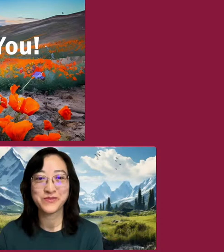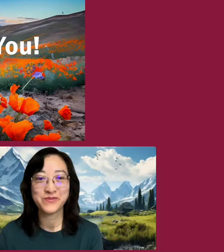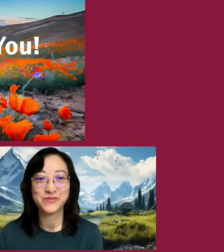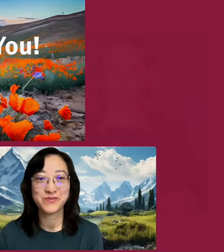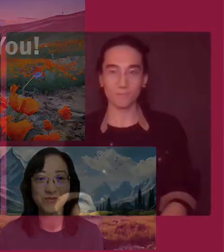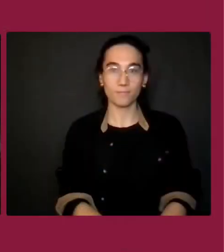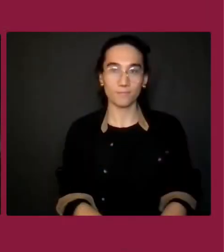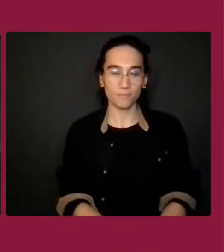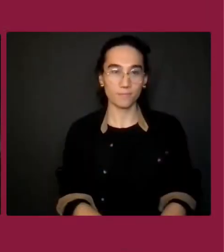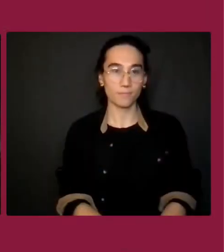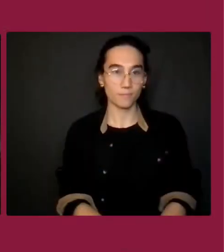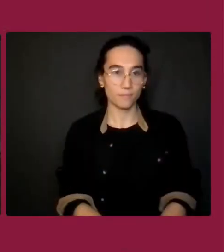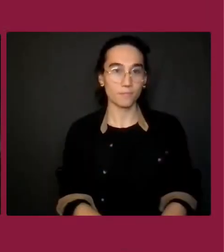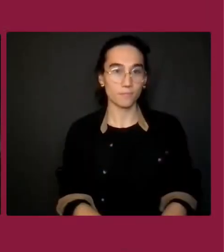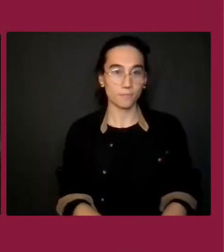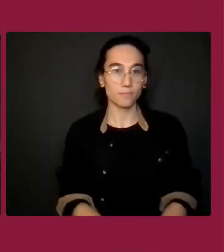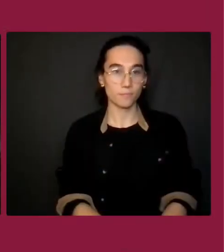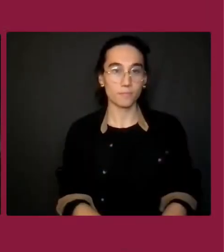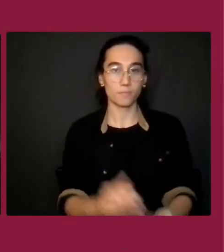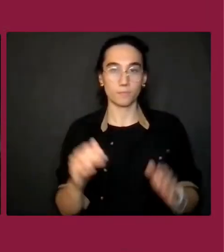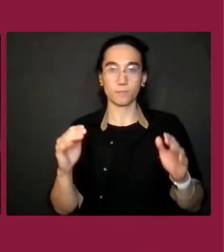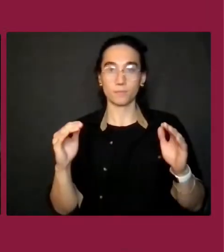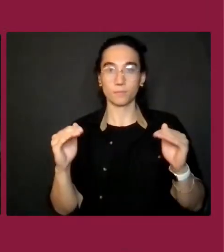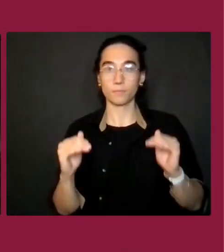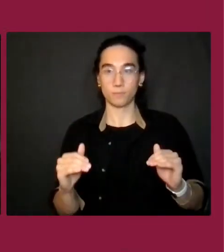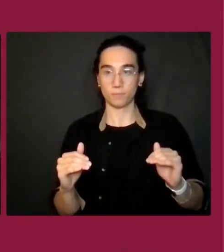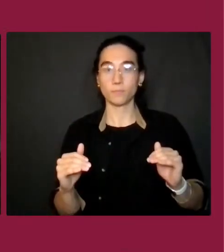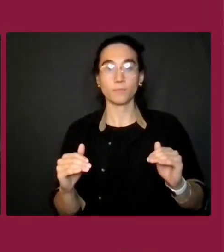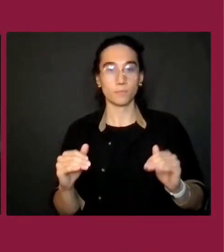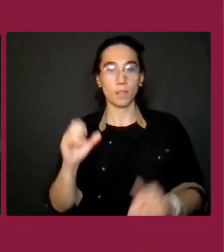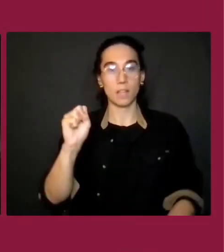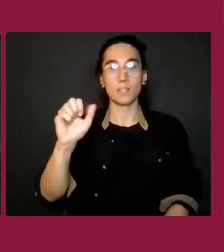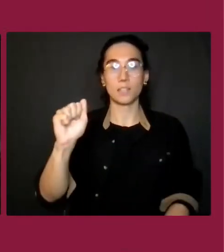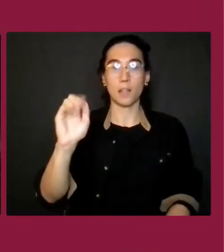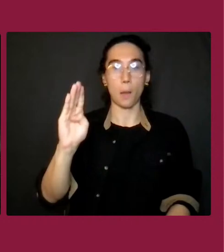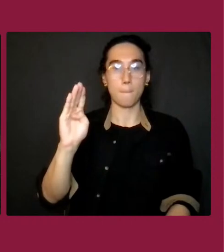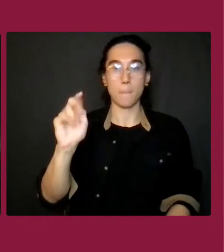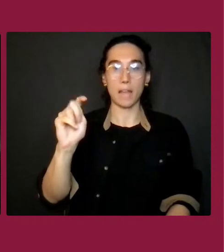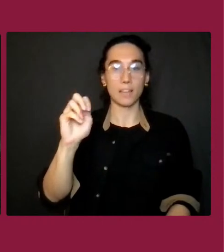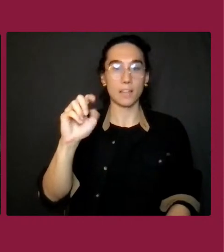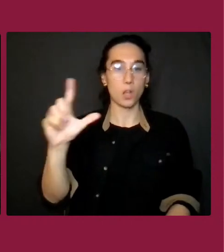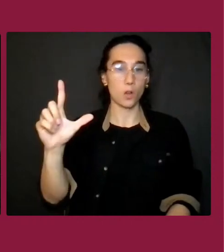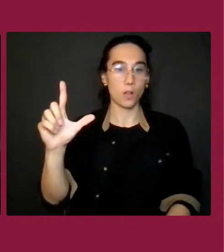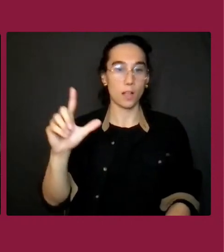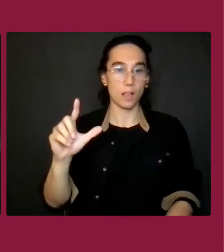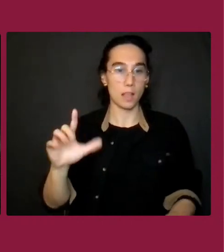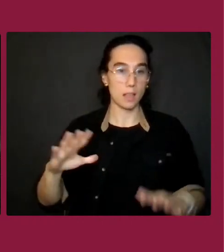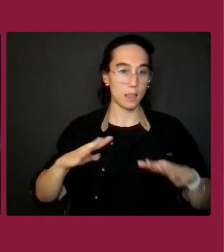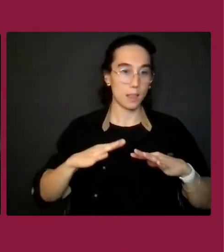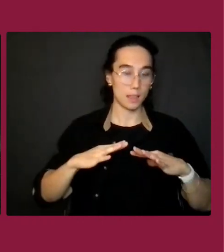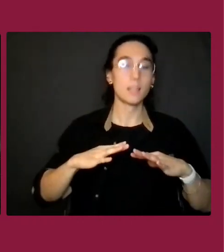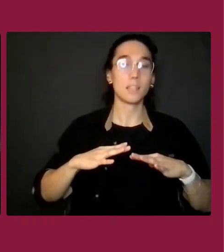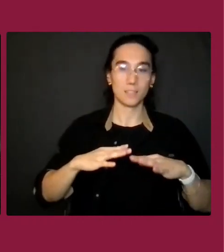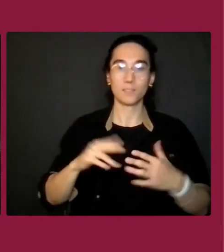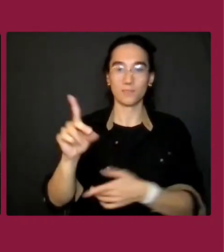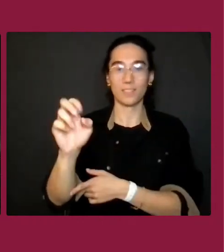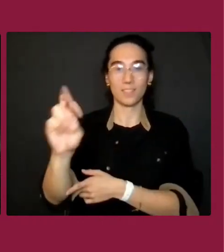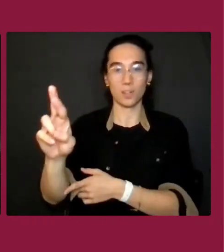12 3, we are on sabbatical leave presentation by Dr. Carina Giorgi.